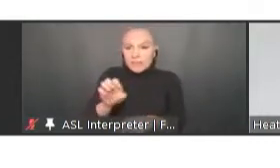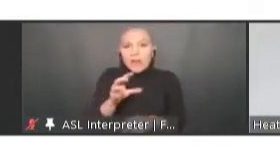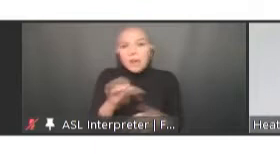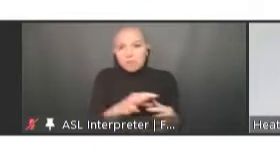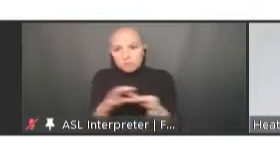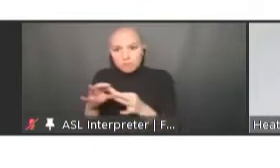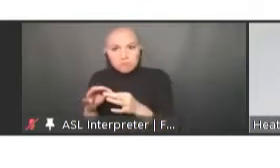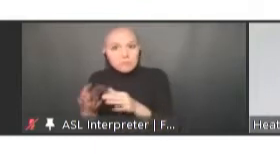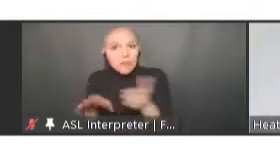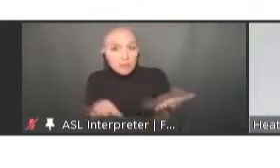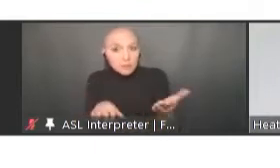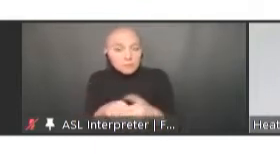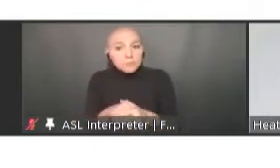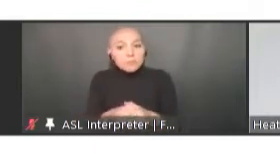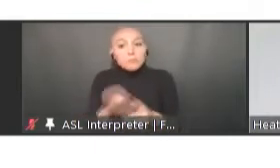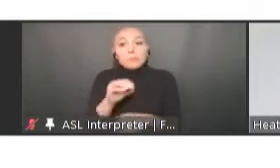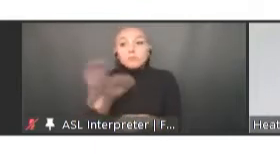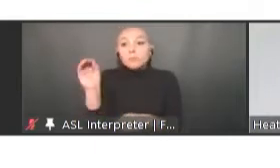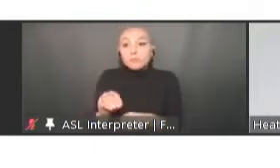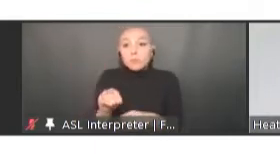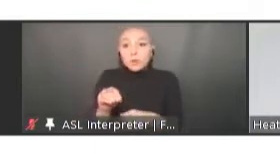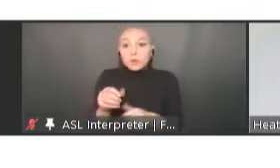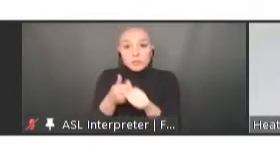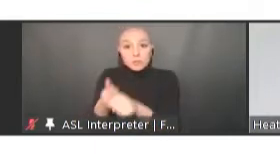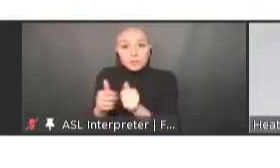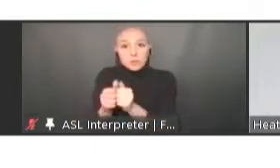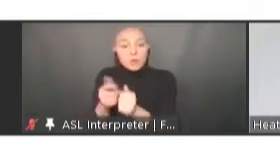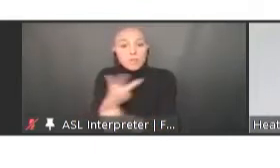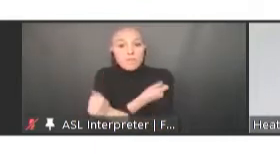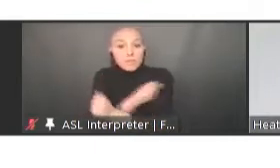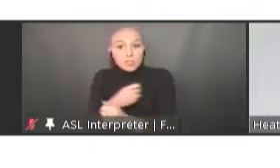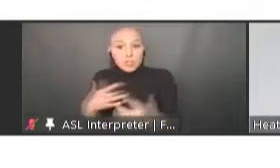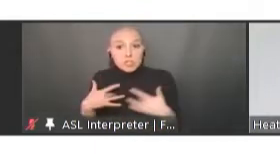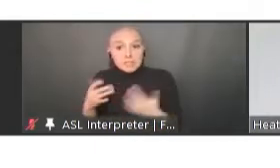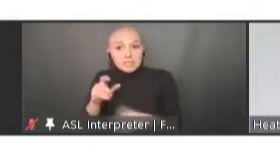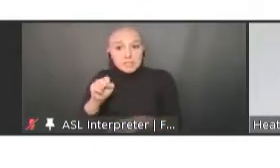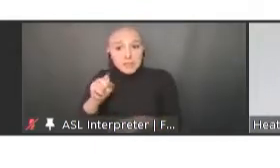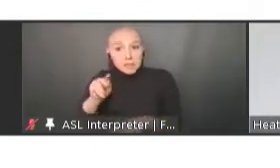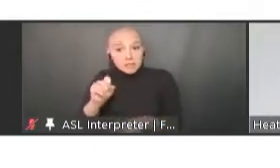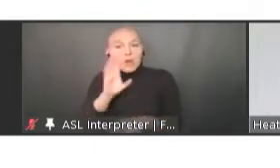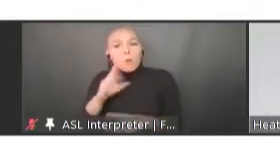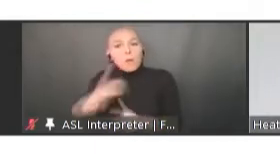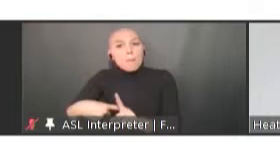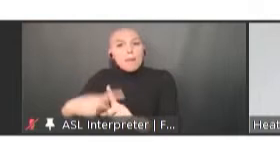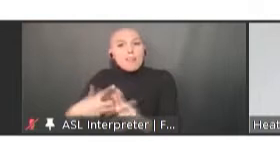by vaccination status will be updated monthly on CDC's COVID data tracker website, and this